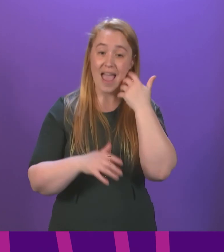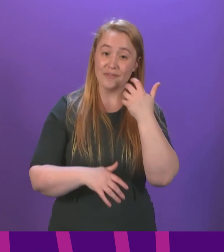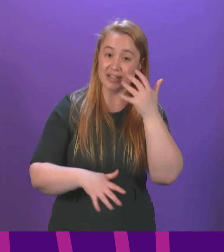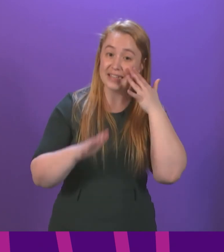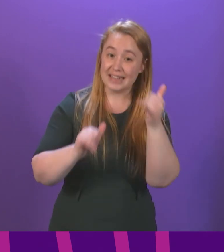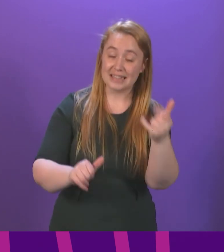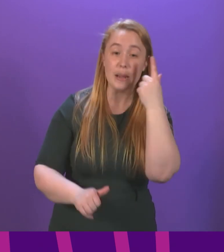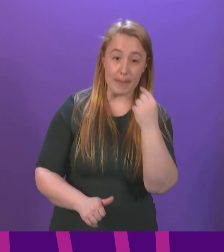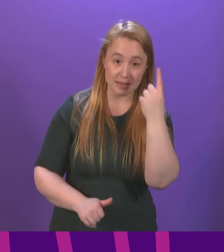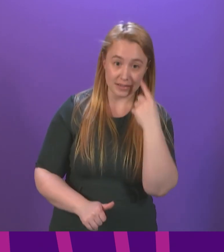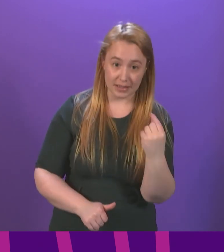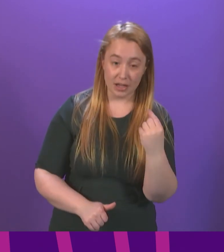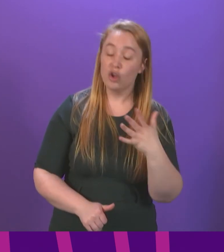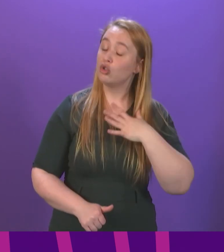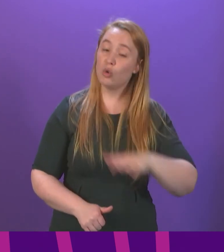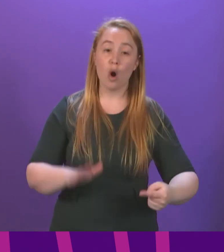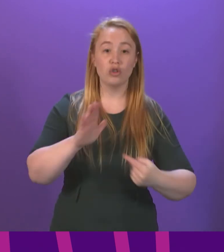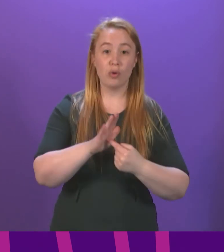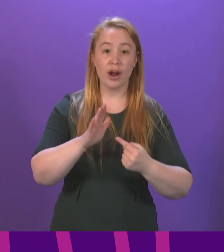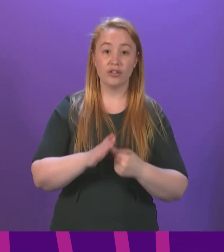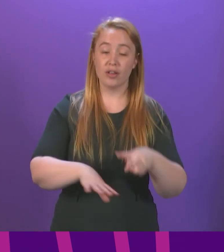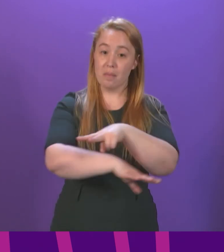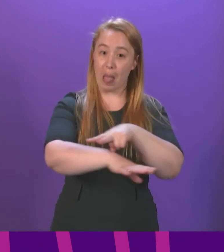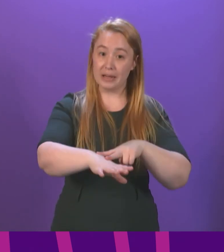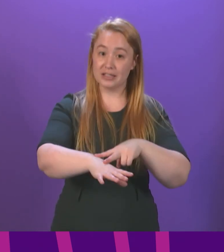the Government will not prioritise key workers such as front-line police officers in the